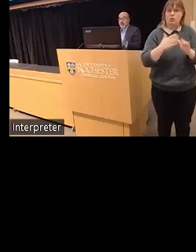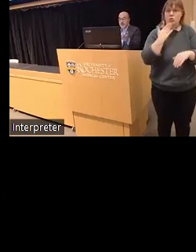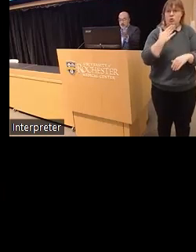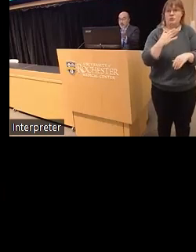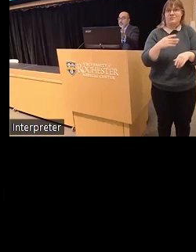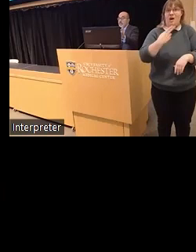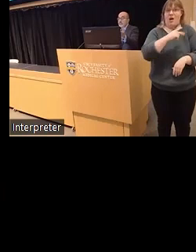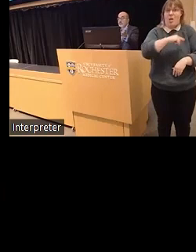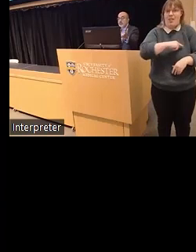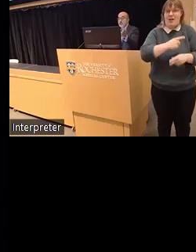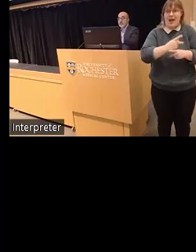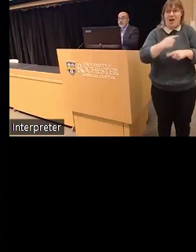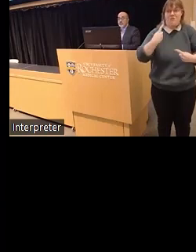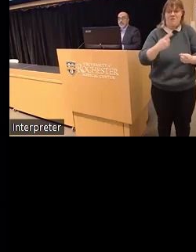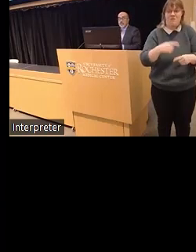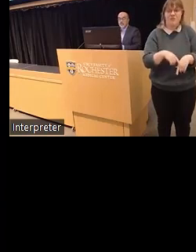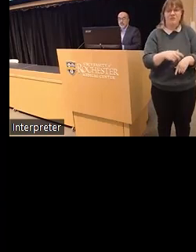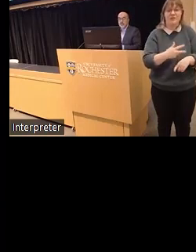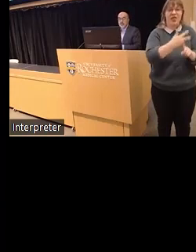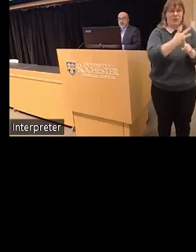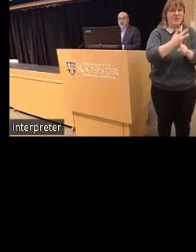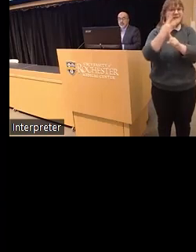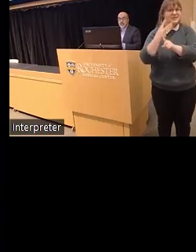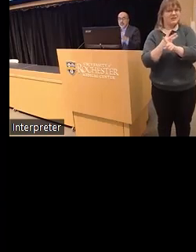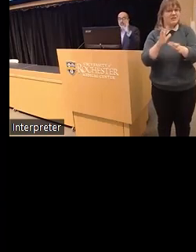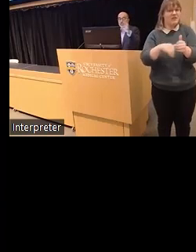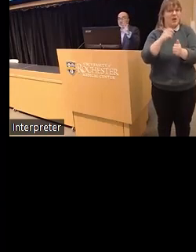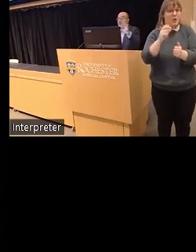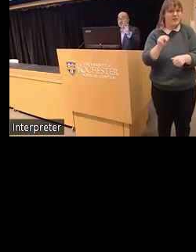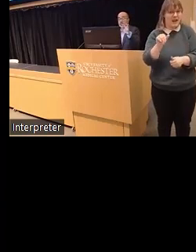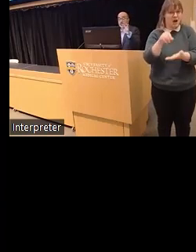this is a group that has both three and six- month follow-up data So within this these 1400